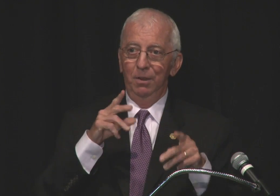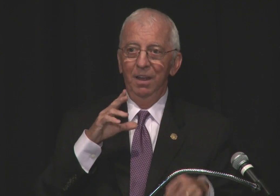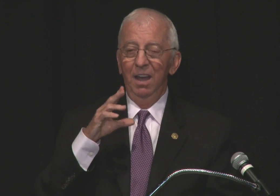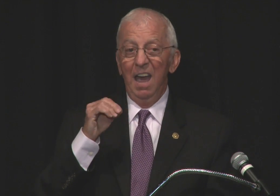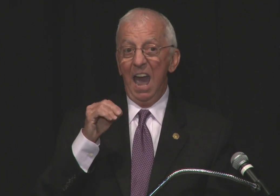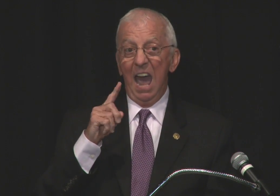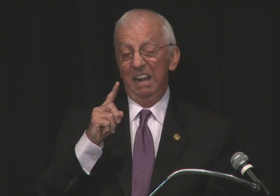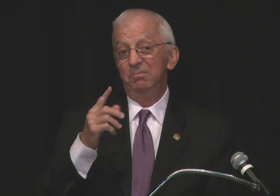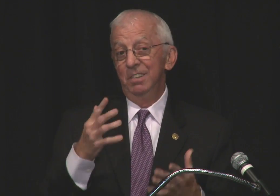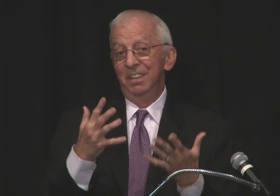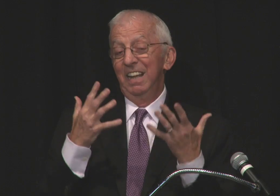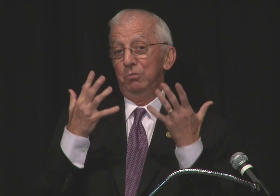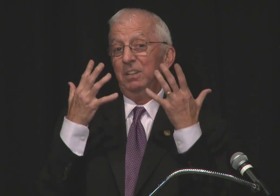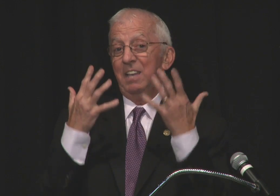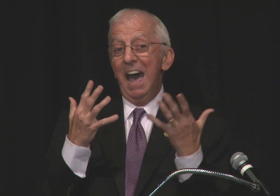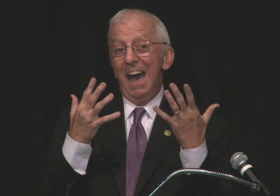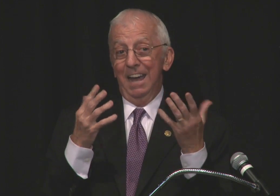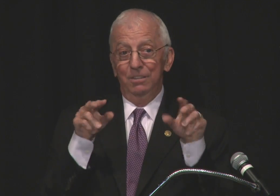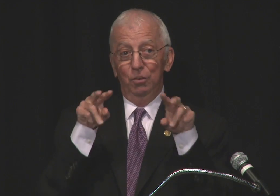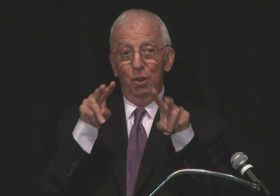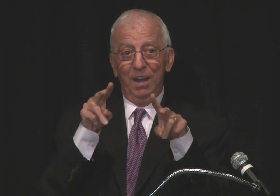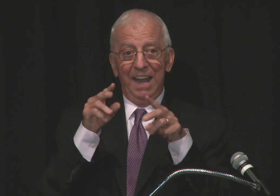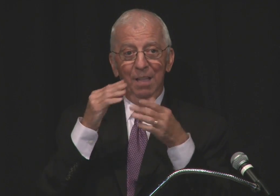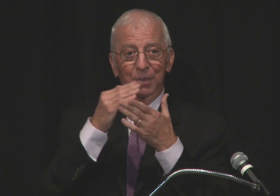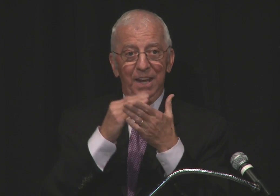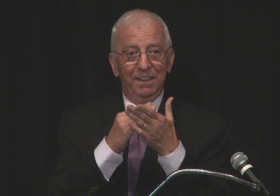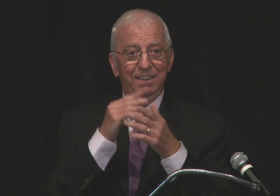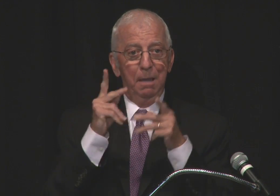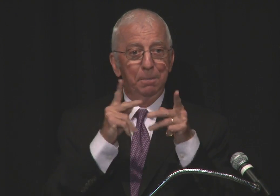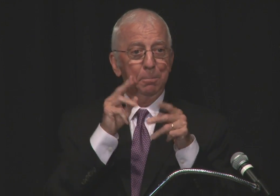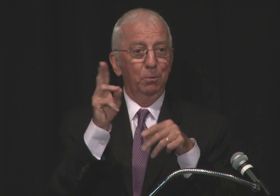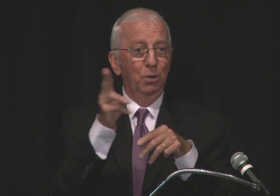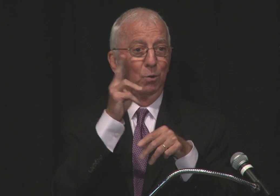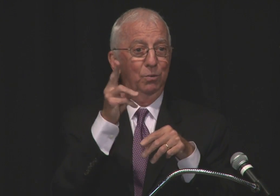And it's really sad to look at the list that people used